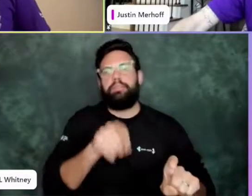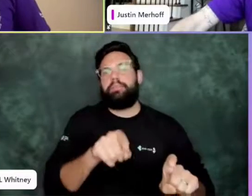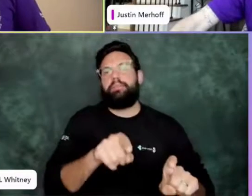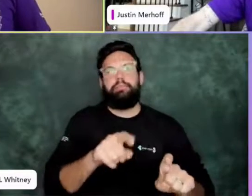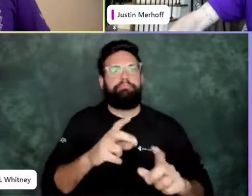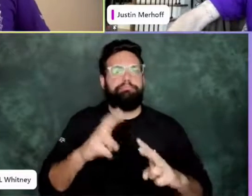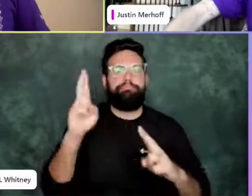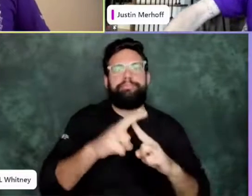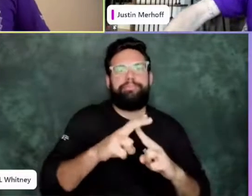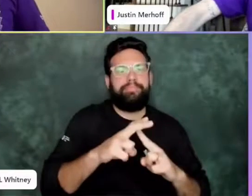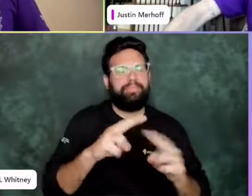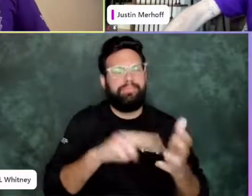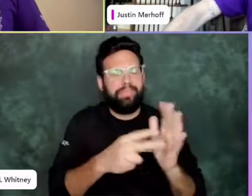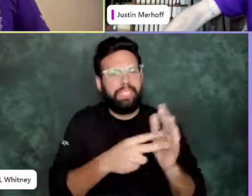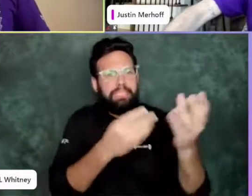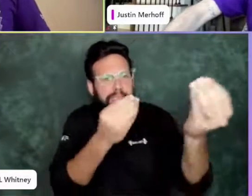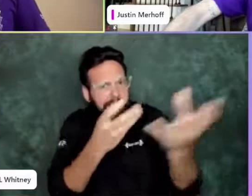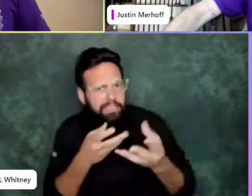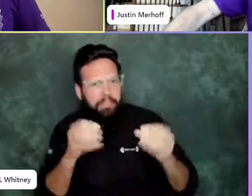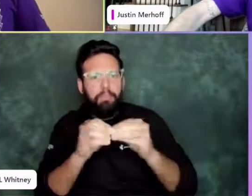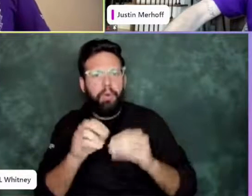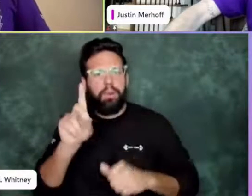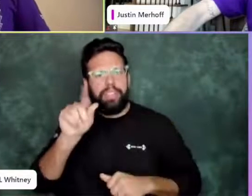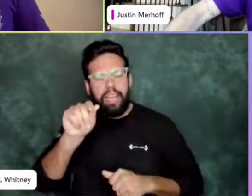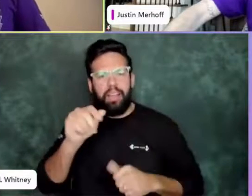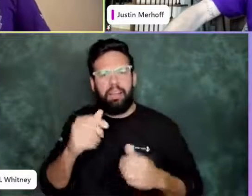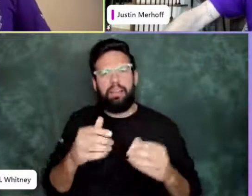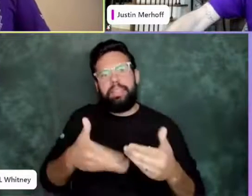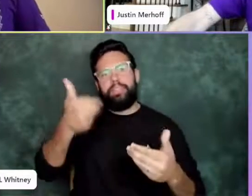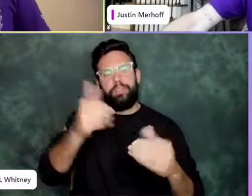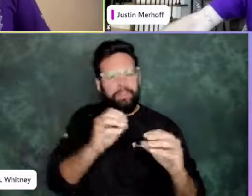the more you're able to fix those accessibility issues, the better for everybody.